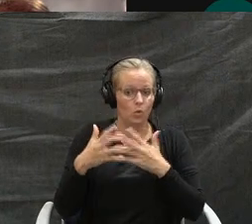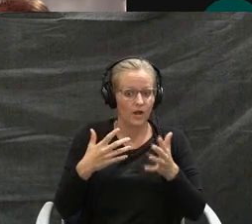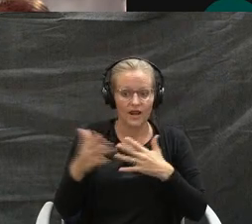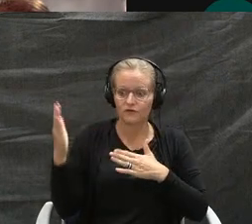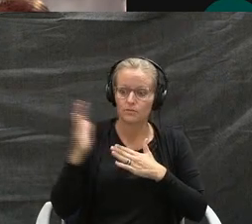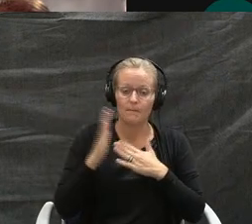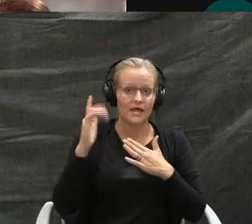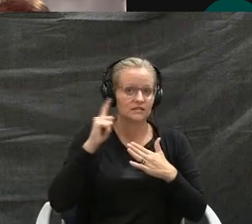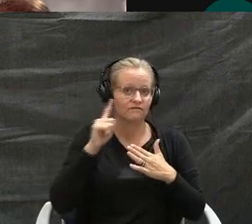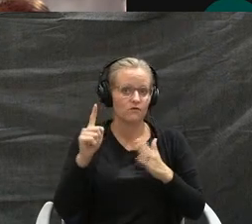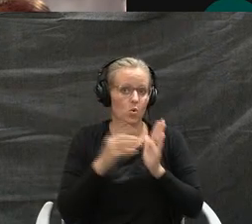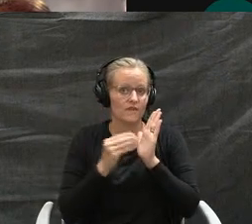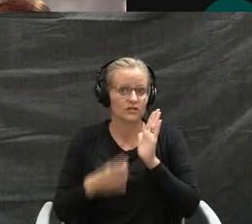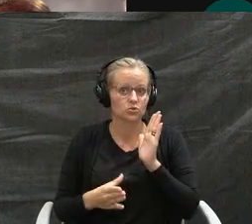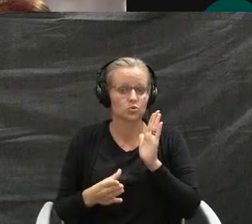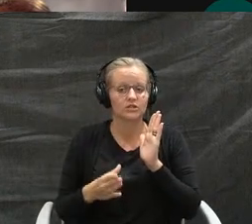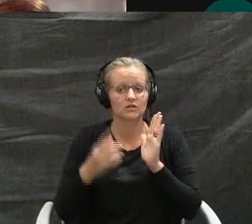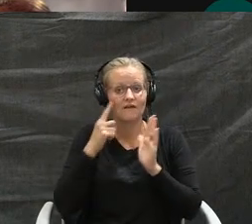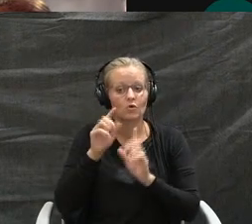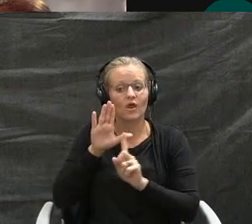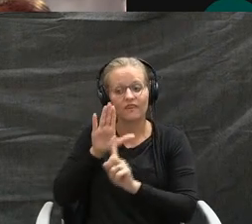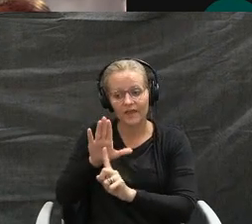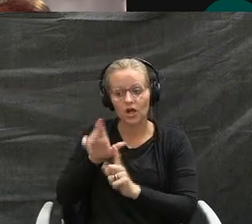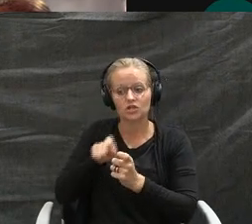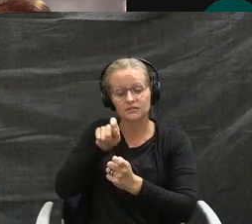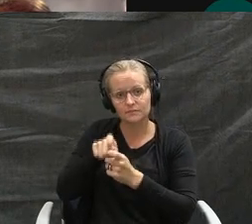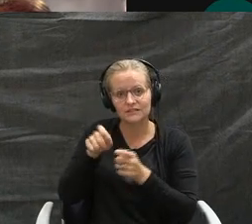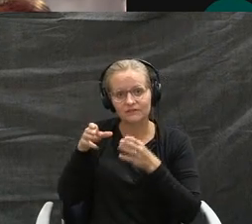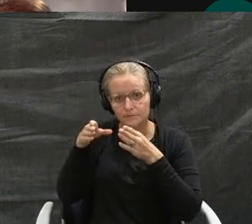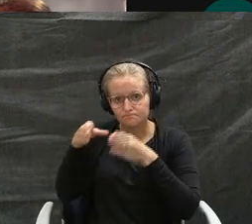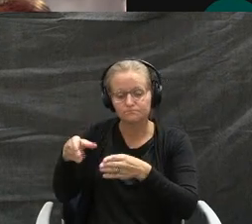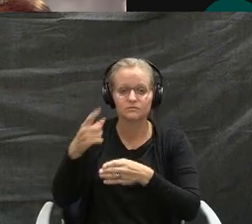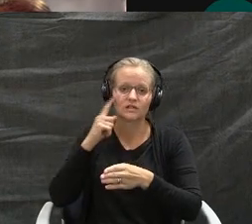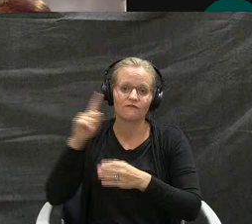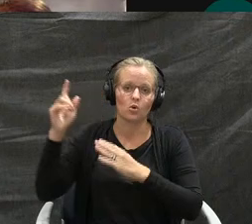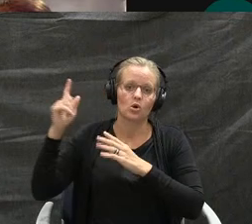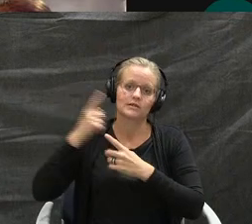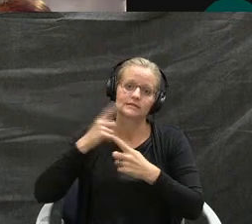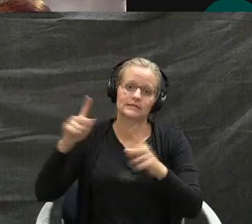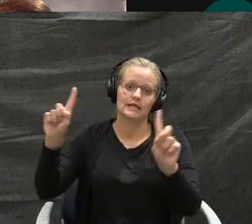success, and so I think I give a lot of credit too for all the